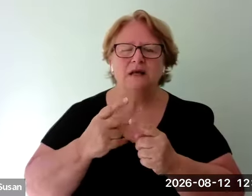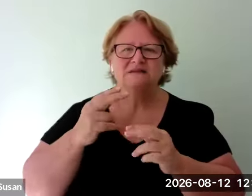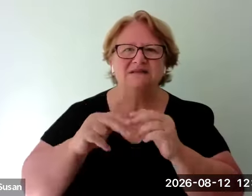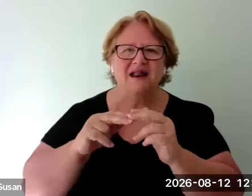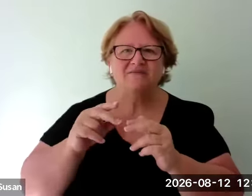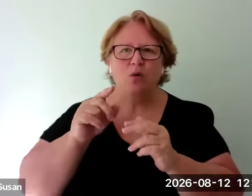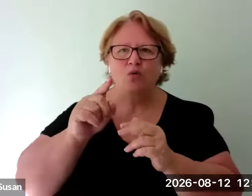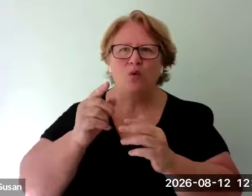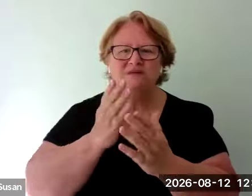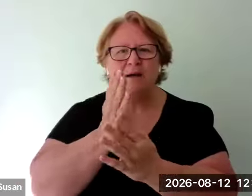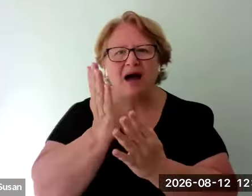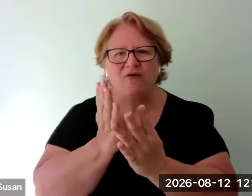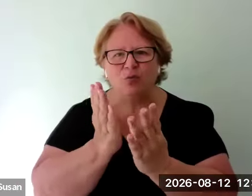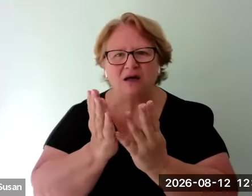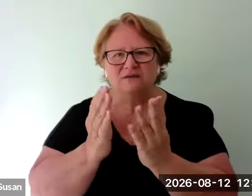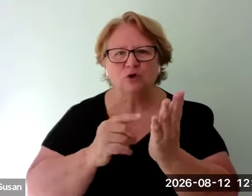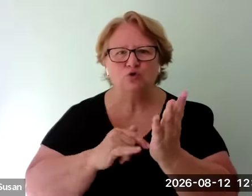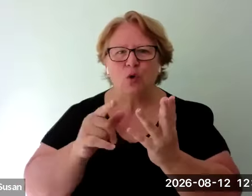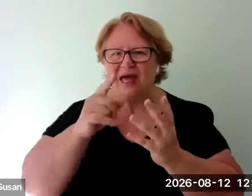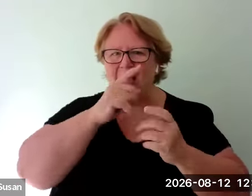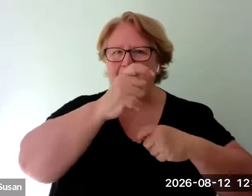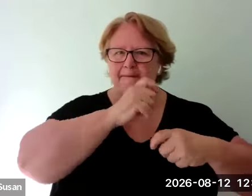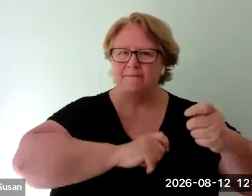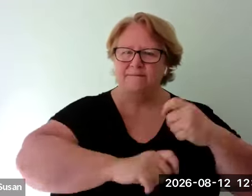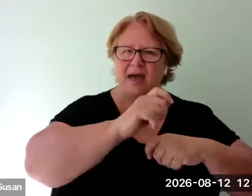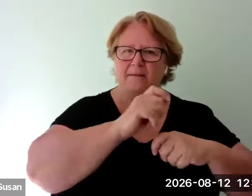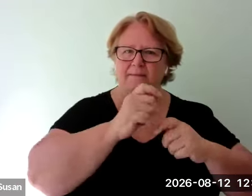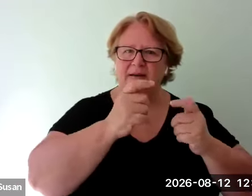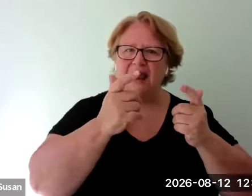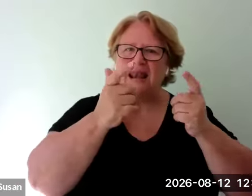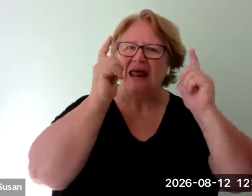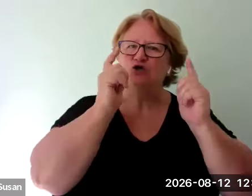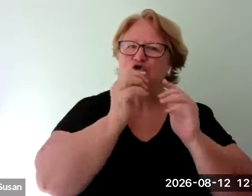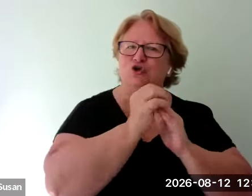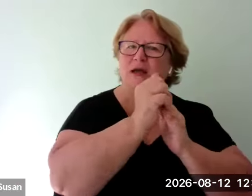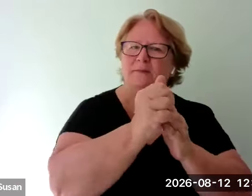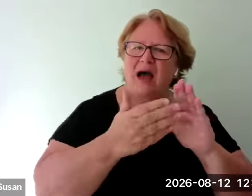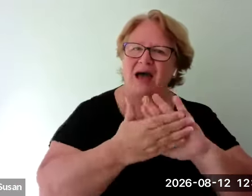research sector for their ex pertise and contributions. And very, very importantly, strengthen those pathways for